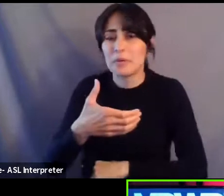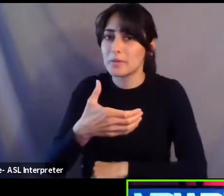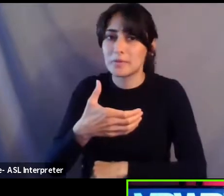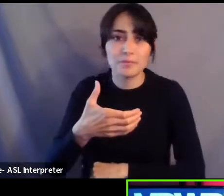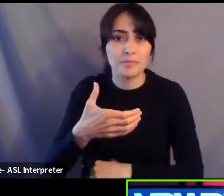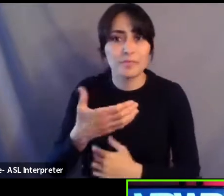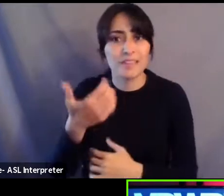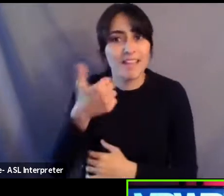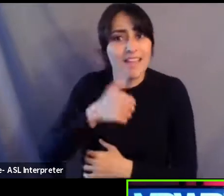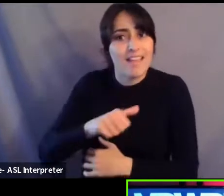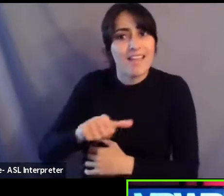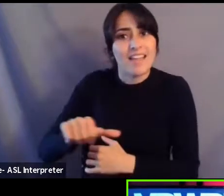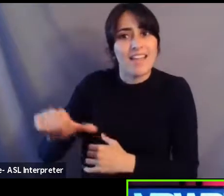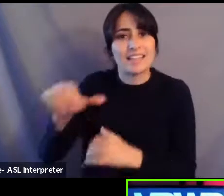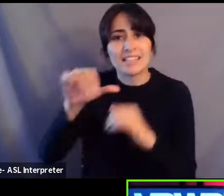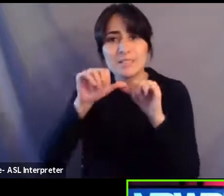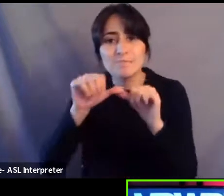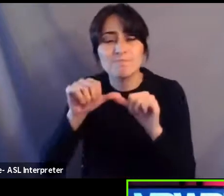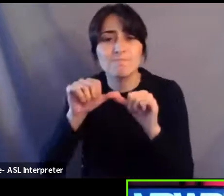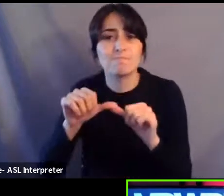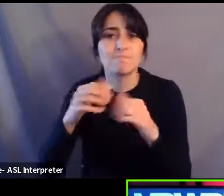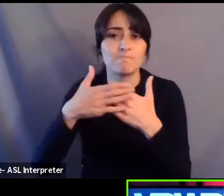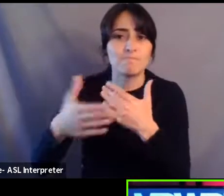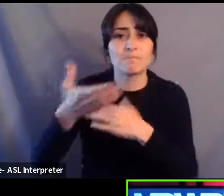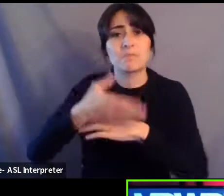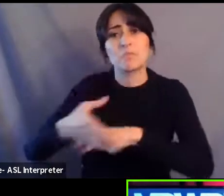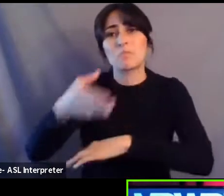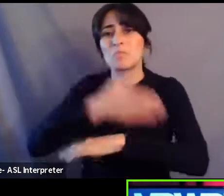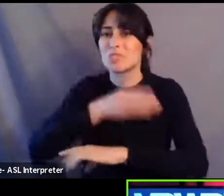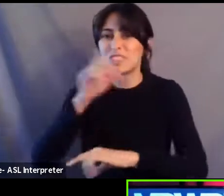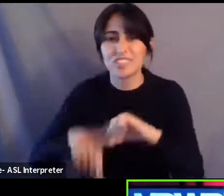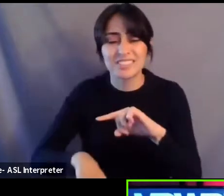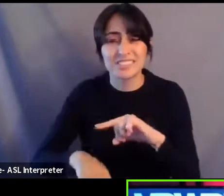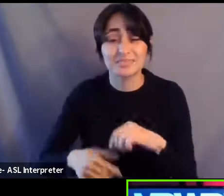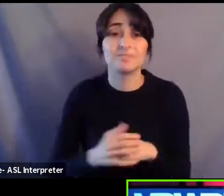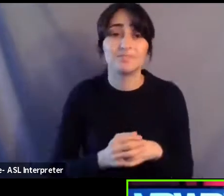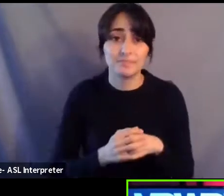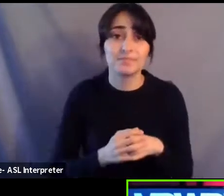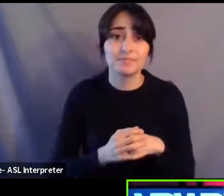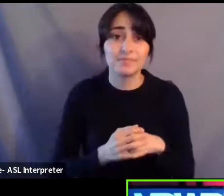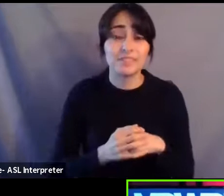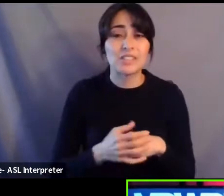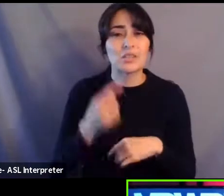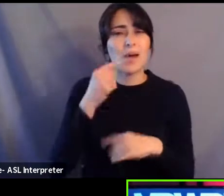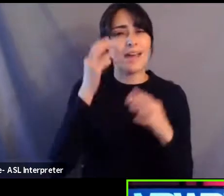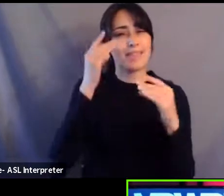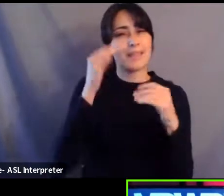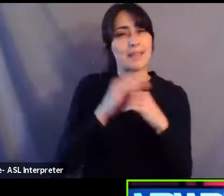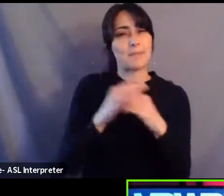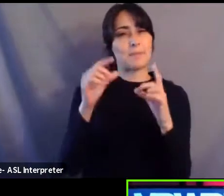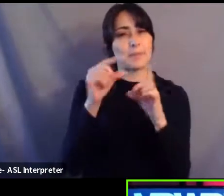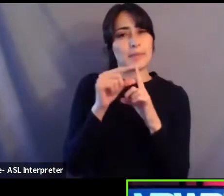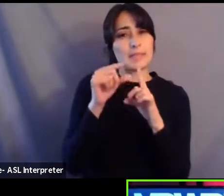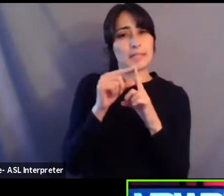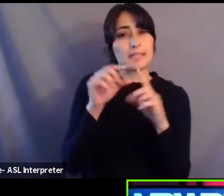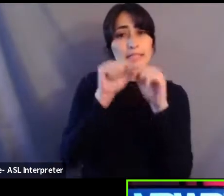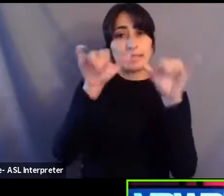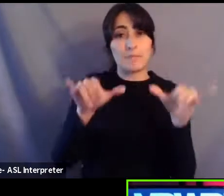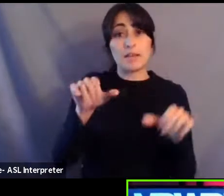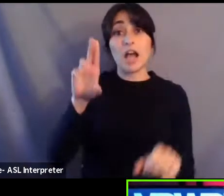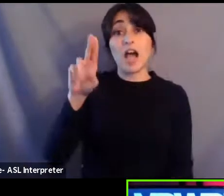type of way to sustain themselves. When I think of the term systemic unracism, we have to --